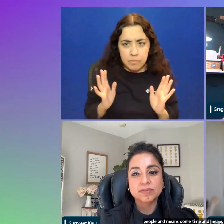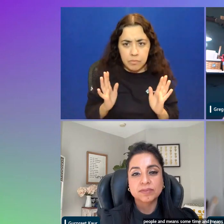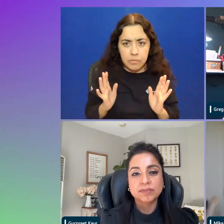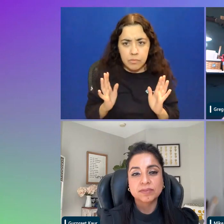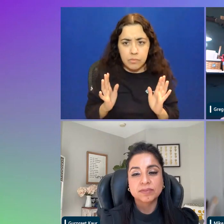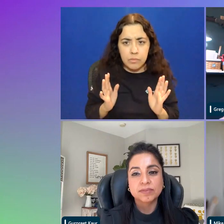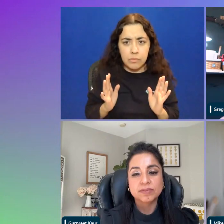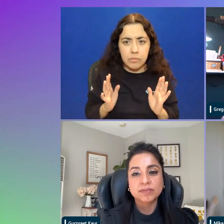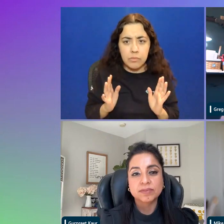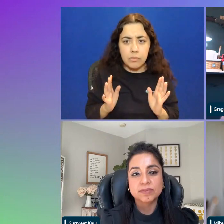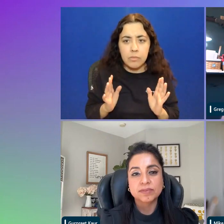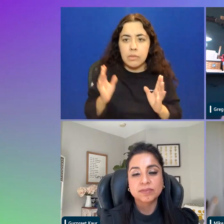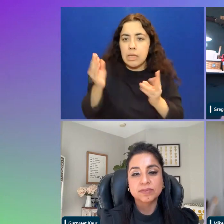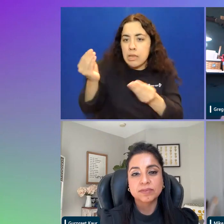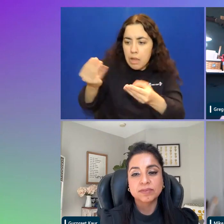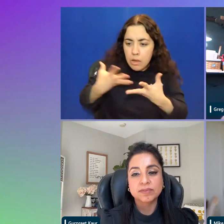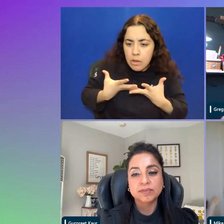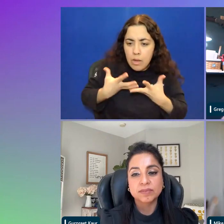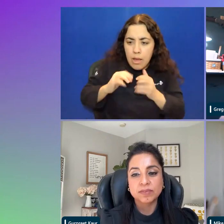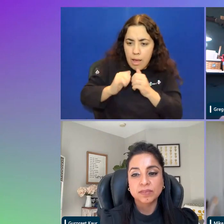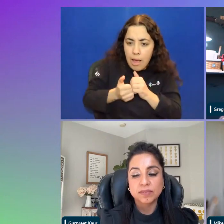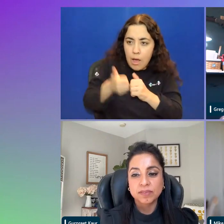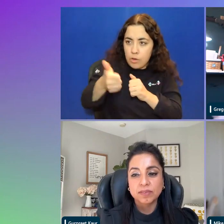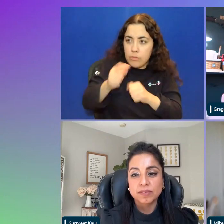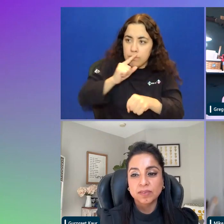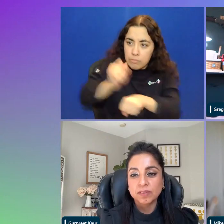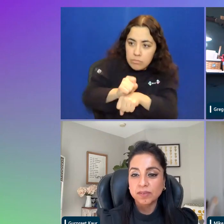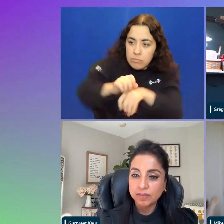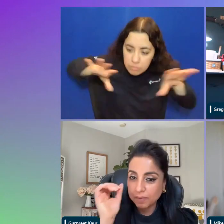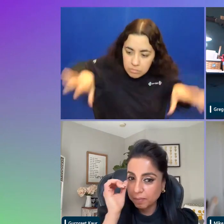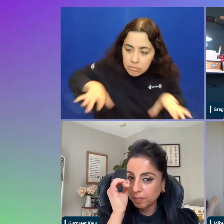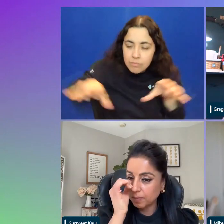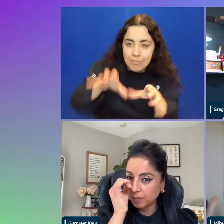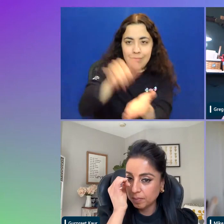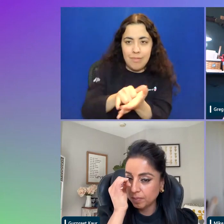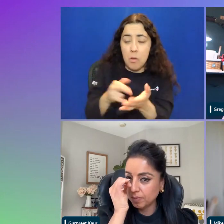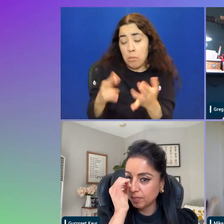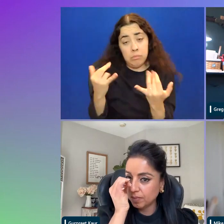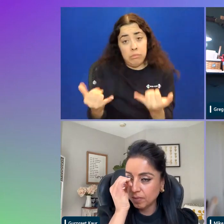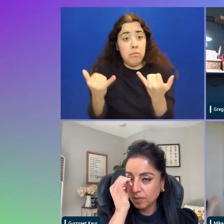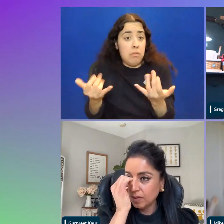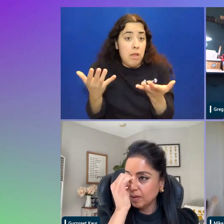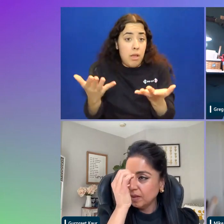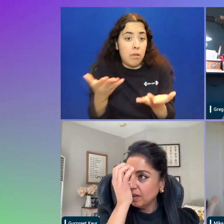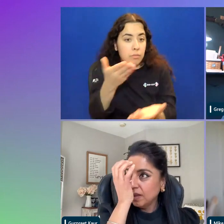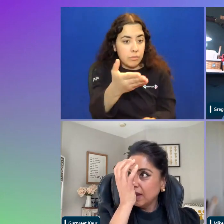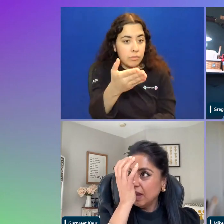Tell us how how have you done that or how are you doing that still? And Gurpreet, I'll start with you this time.